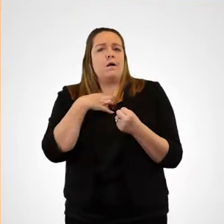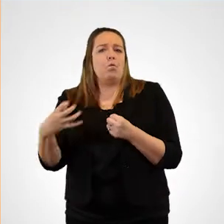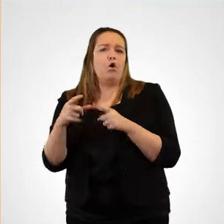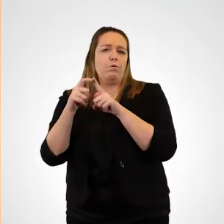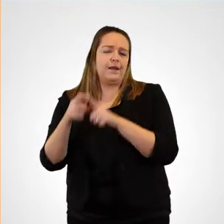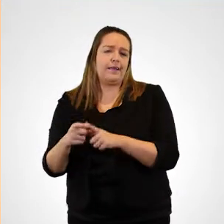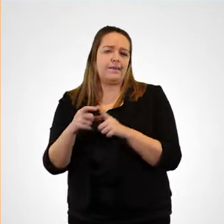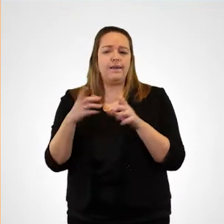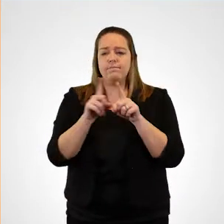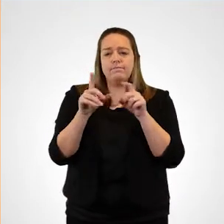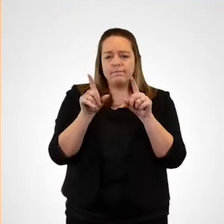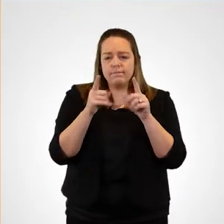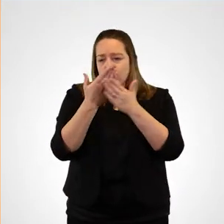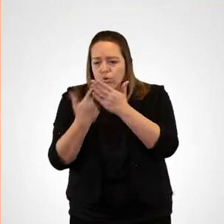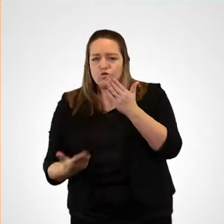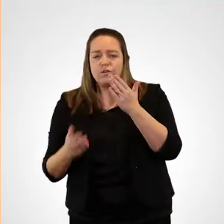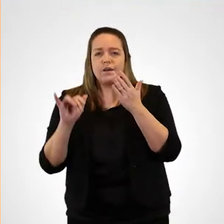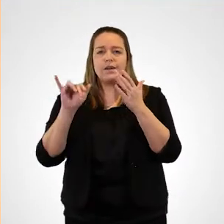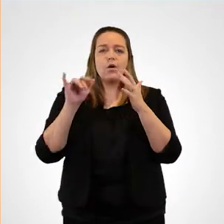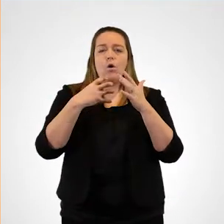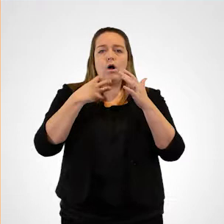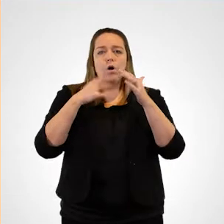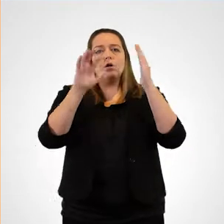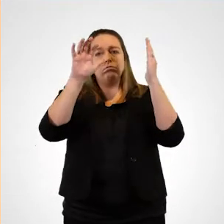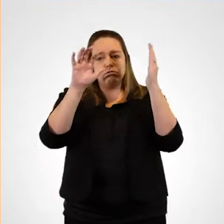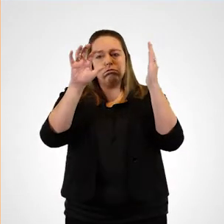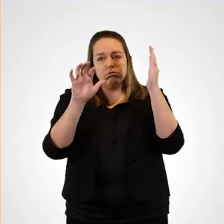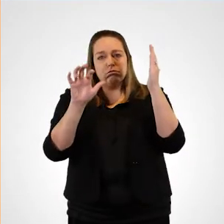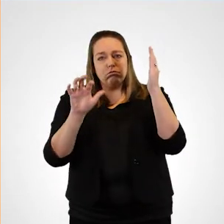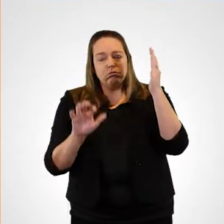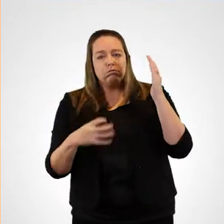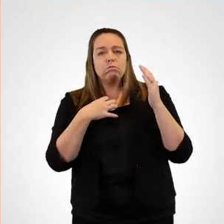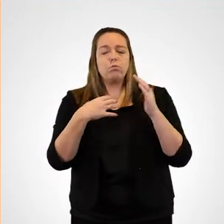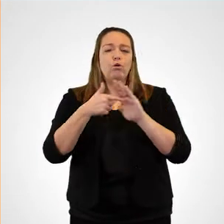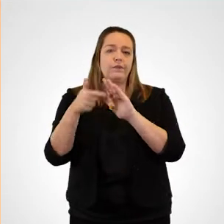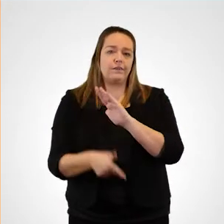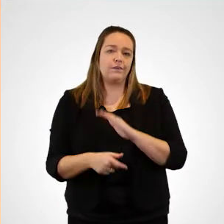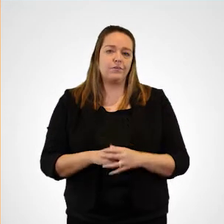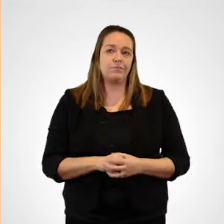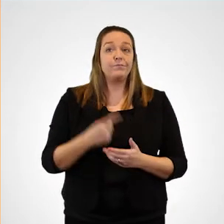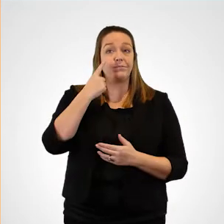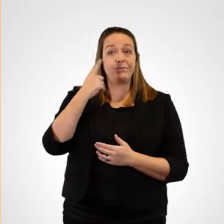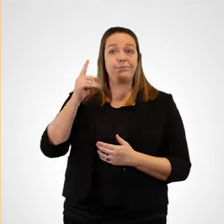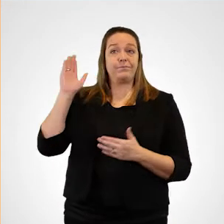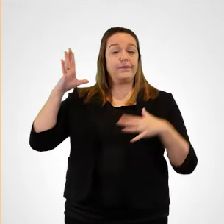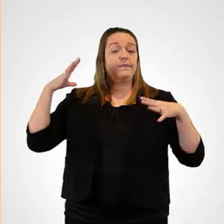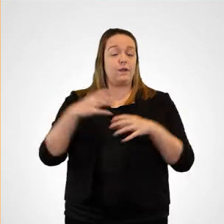so little stories and then there are various extensions to this test. You can see here here's just a summary